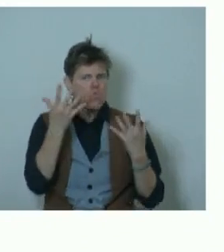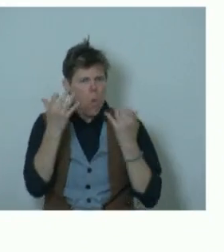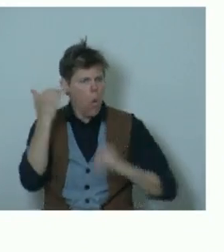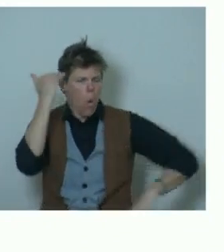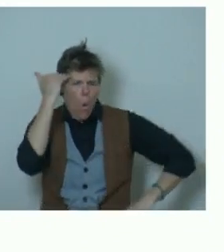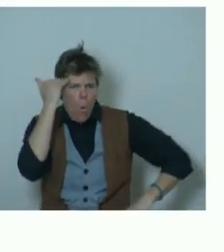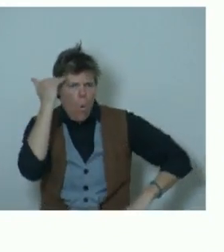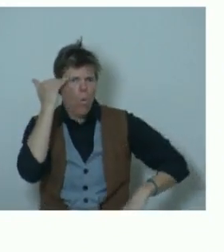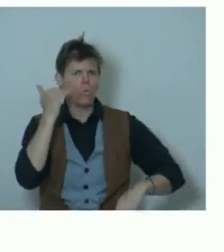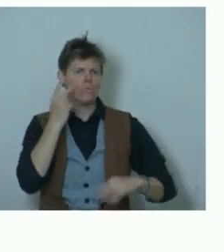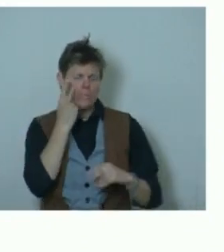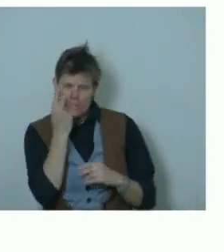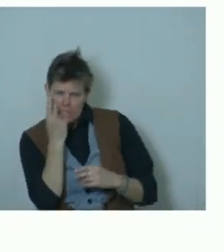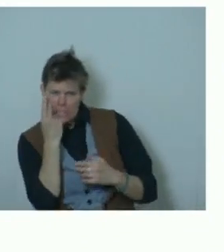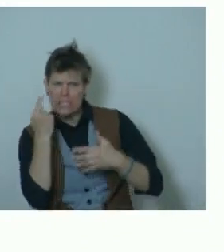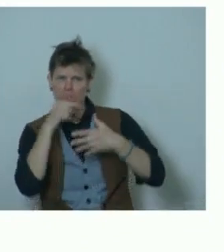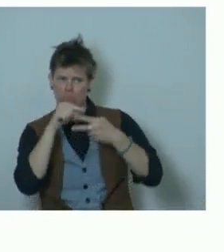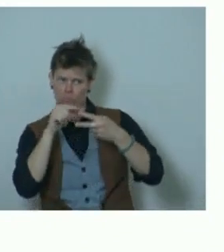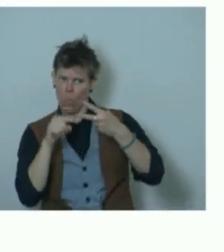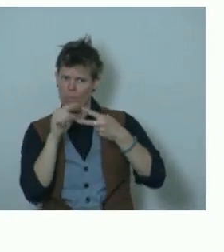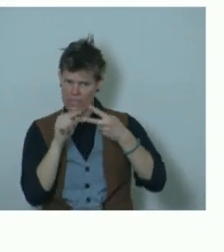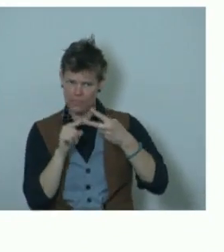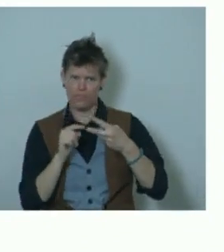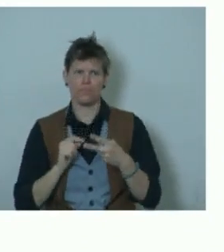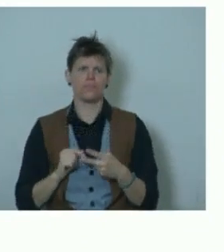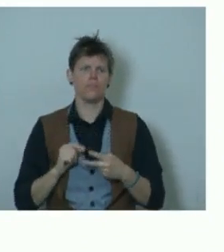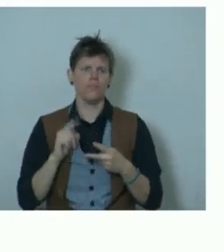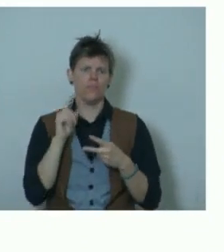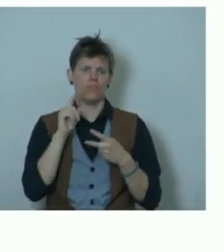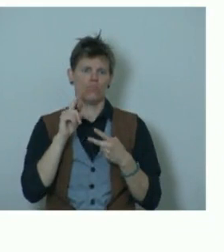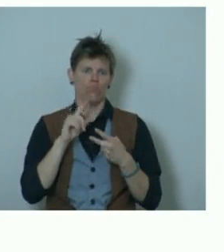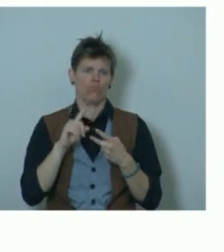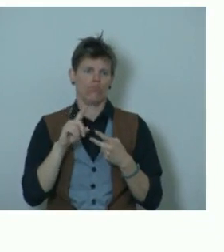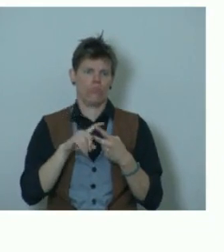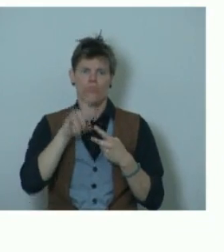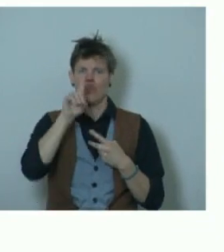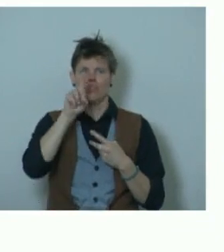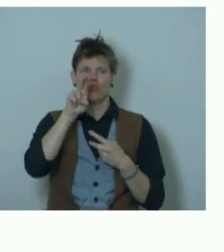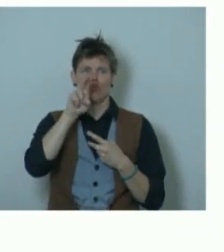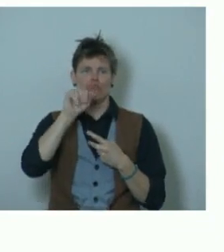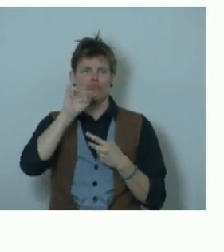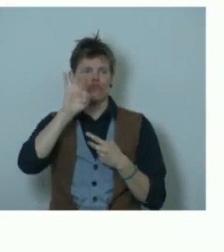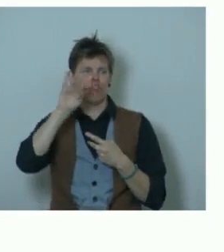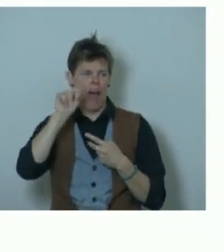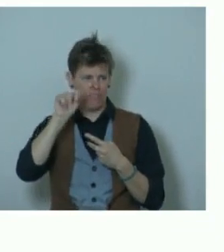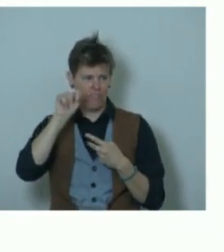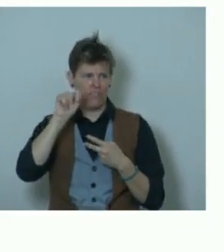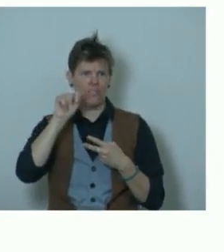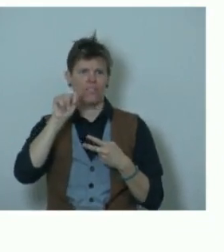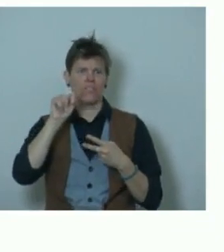THE NEXT LIGHT IS SOMETHING I KNOW EVERYBODY HAS REALLY BEEN WANTING TO SEE.